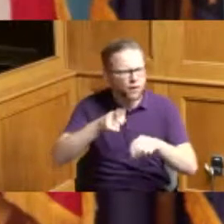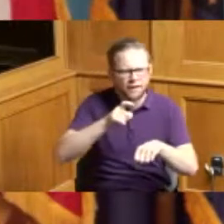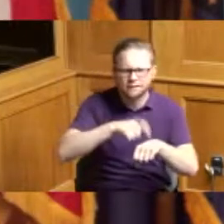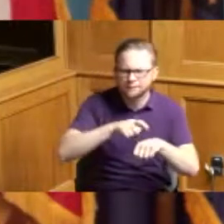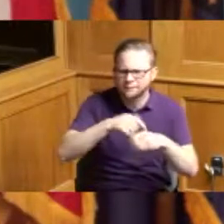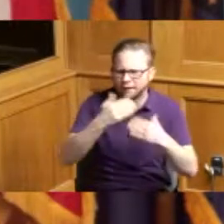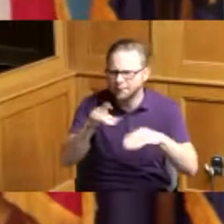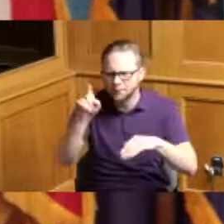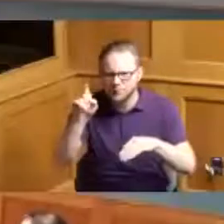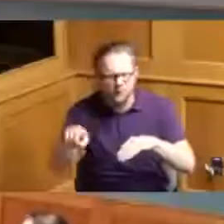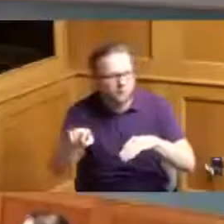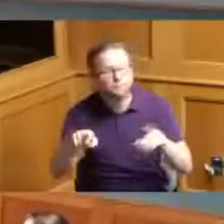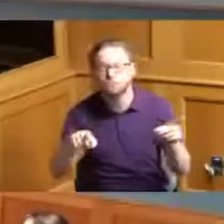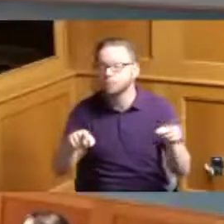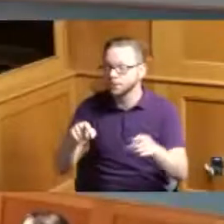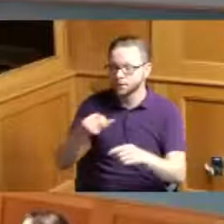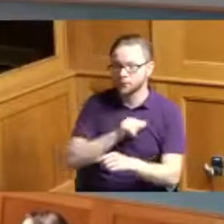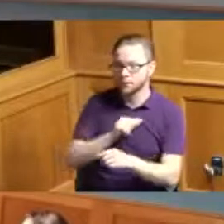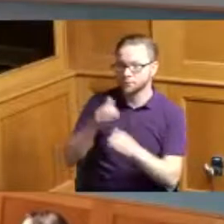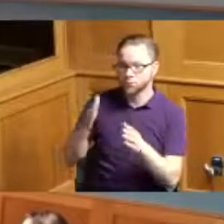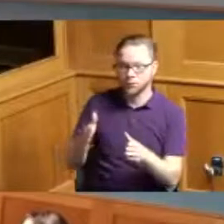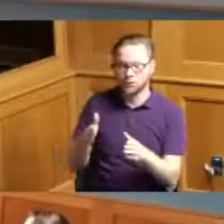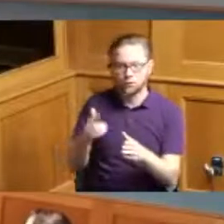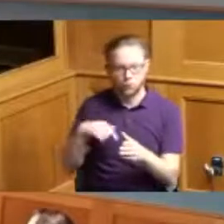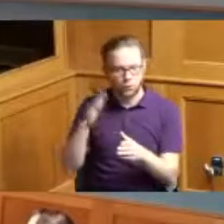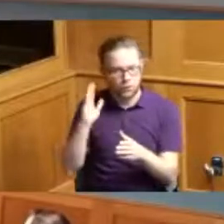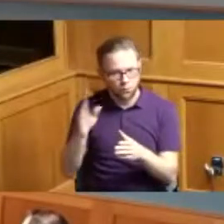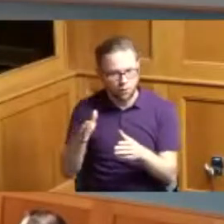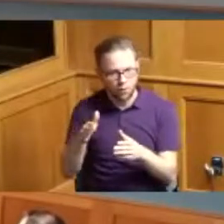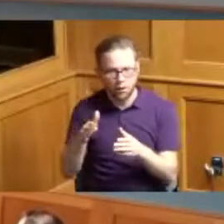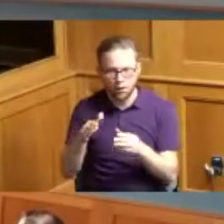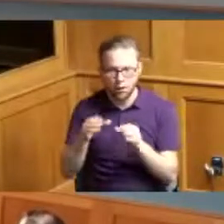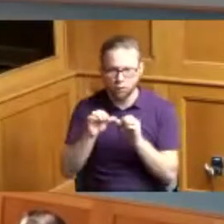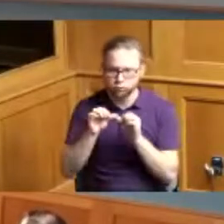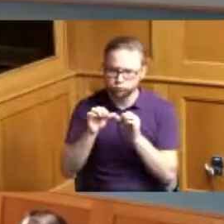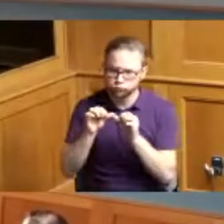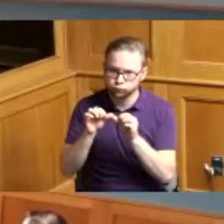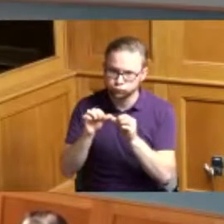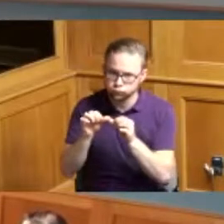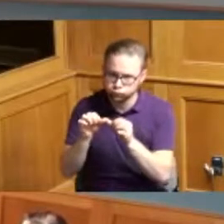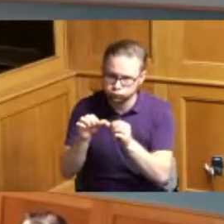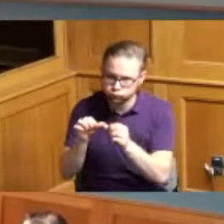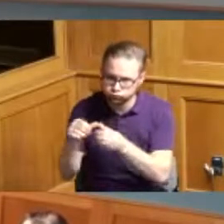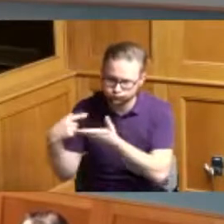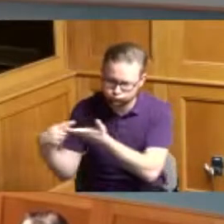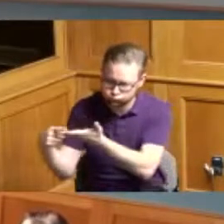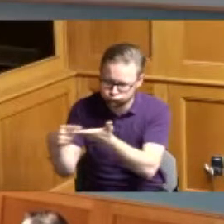all that so we're going to be talking to people non-stop as this goes on so I can't give you a